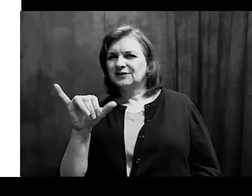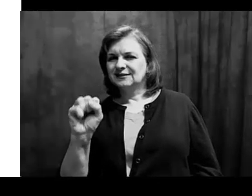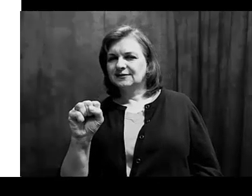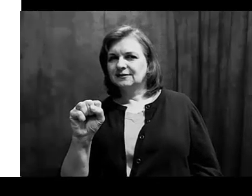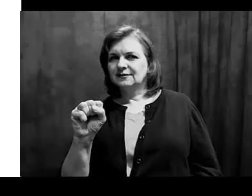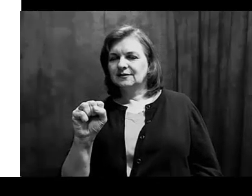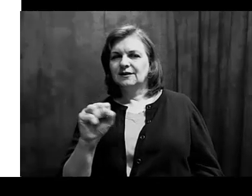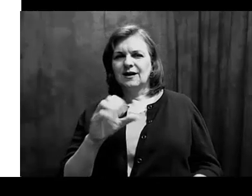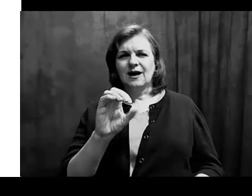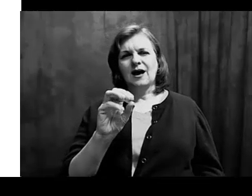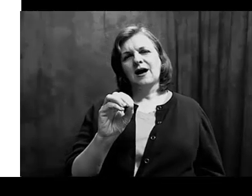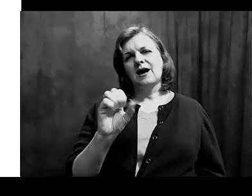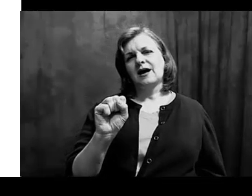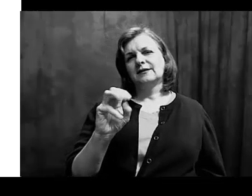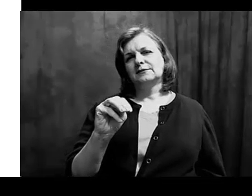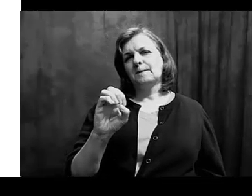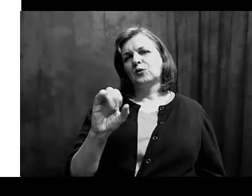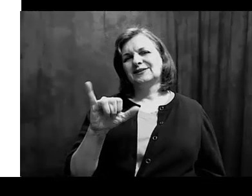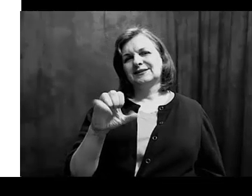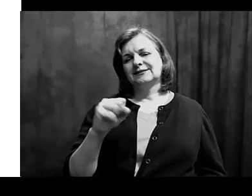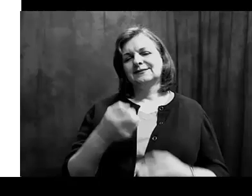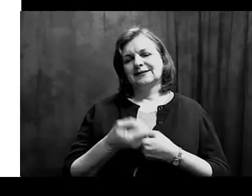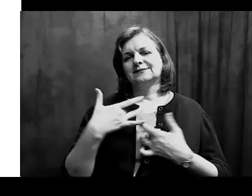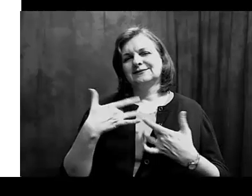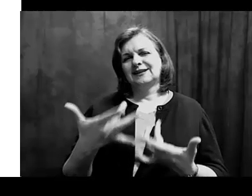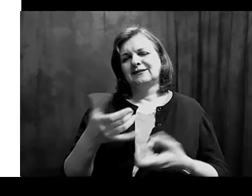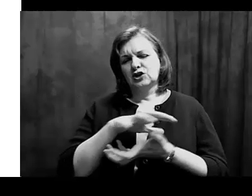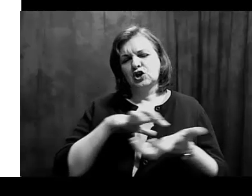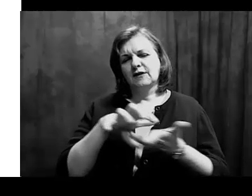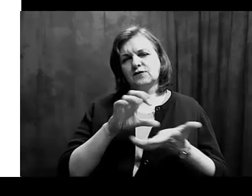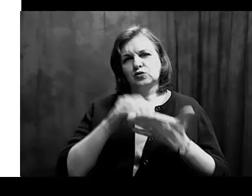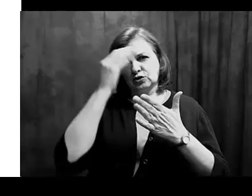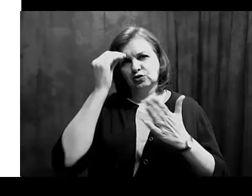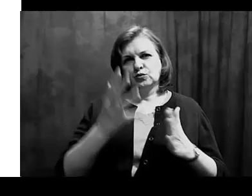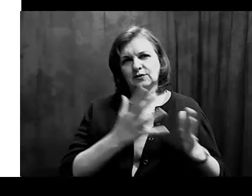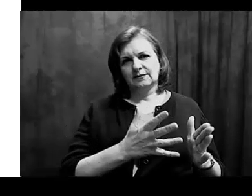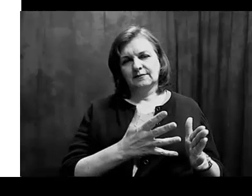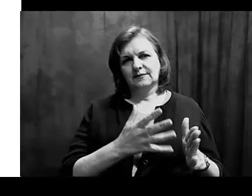probably the most common diffusion that we see in our cells we're always moving water in